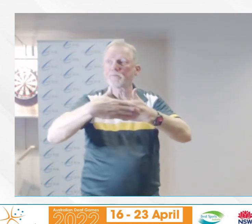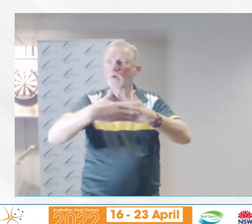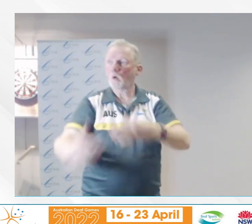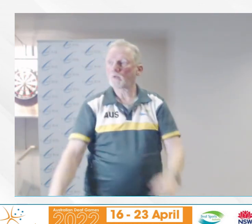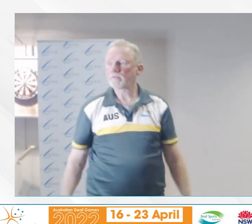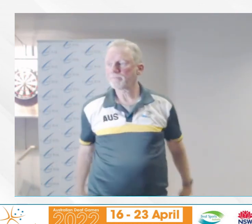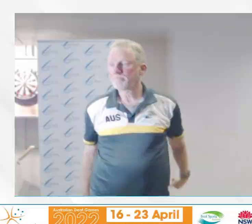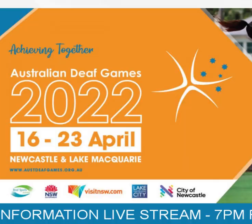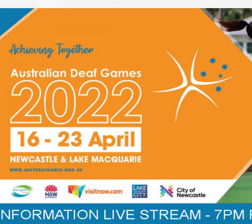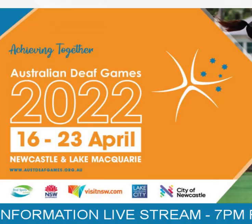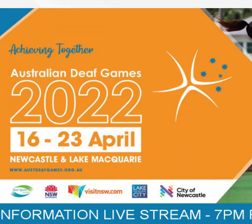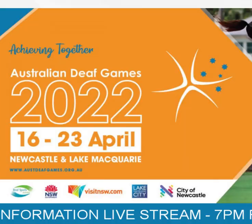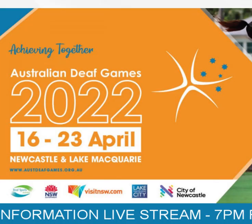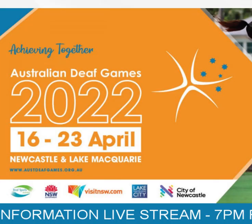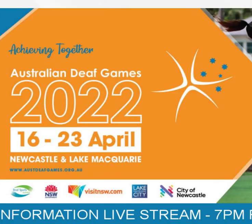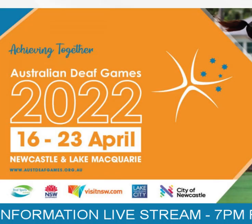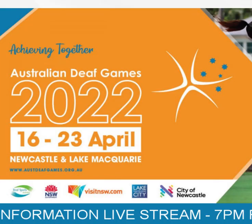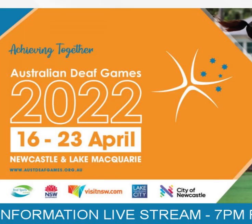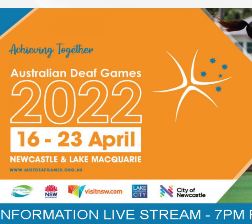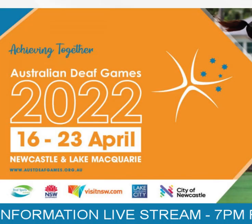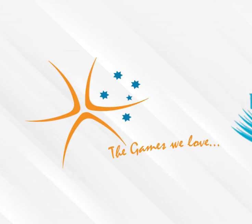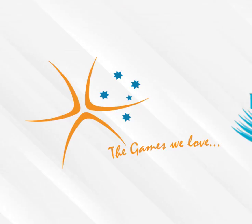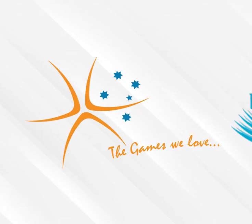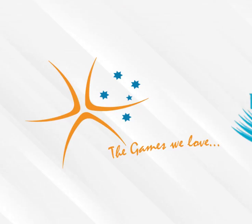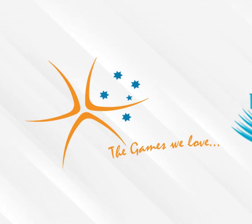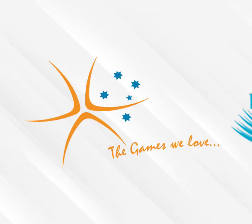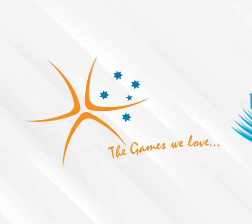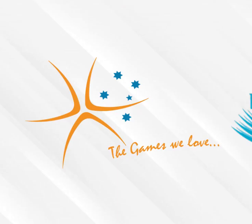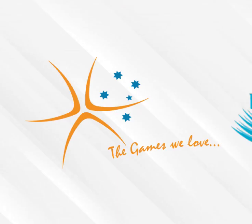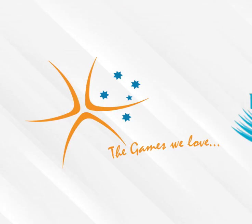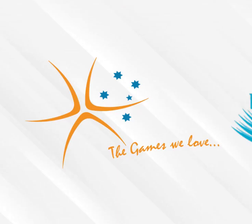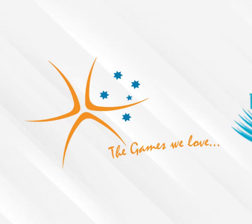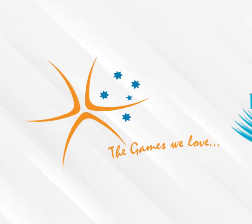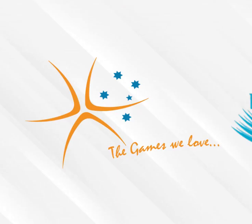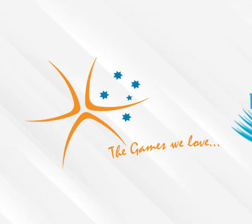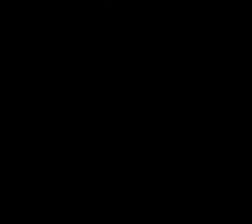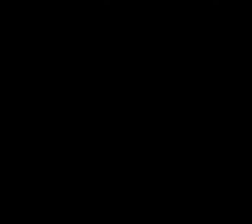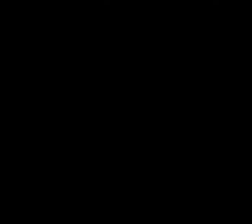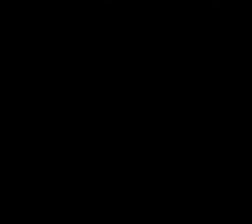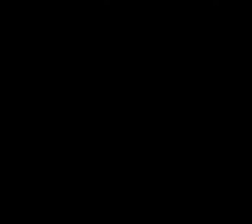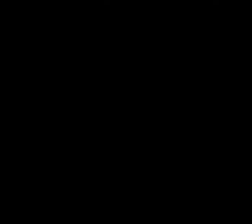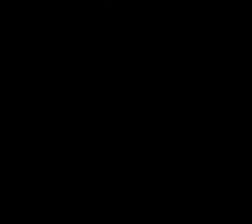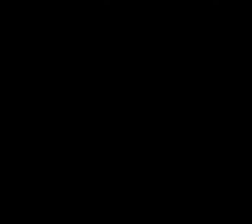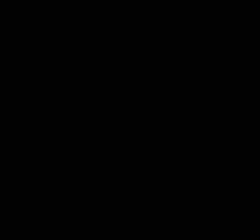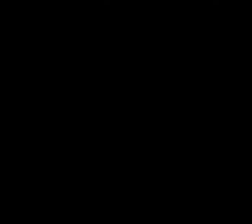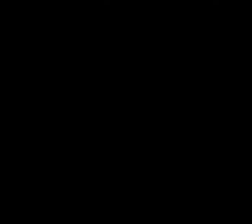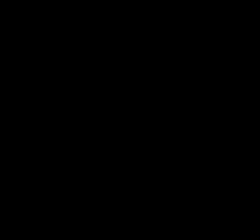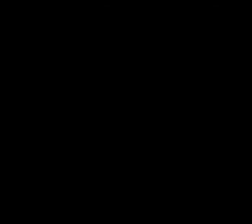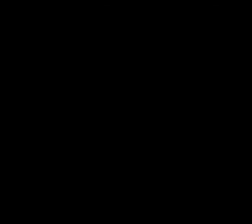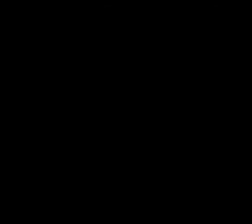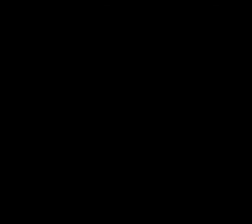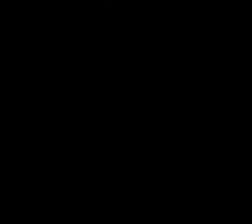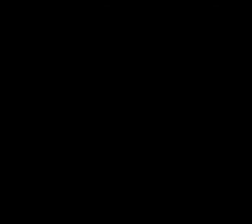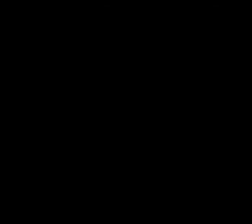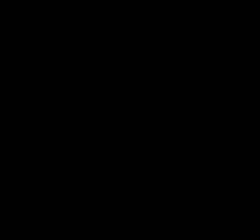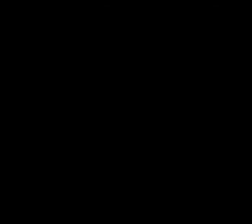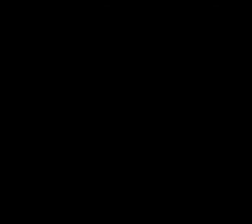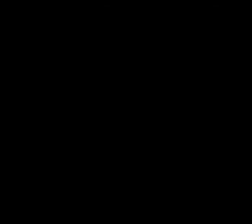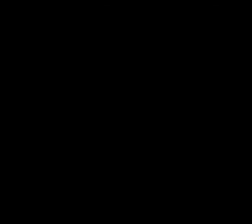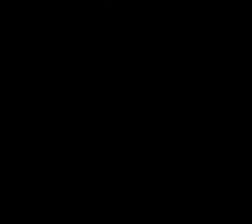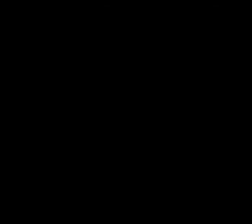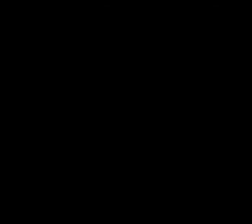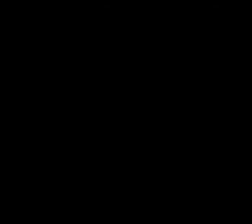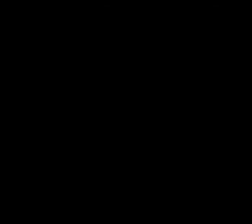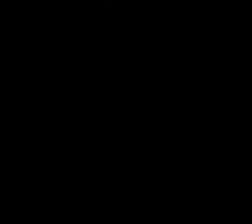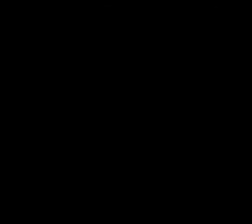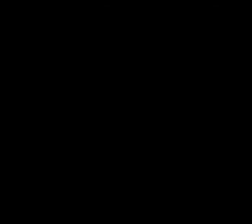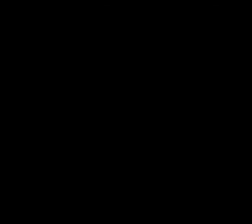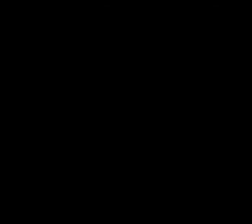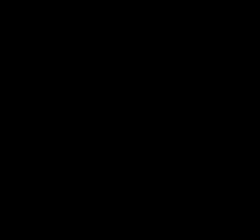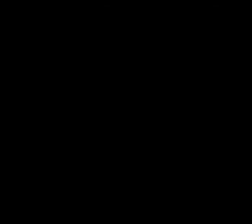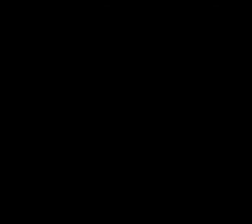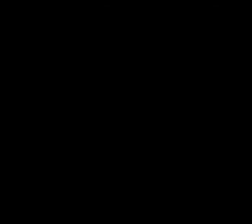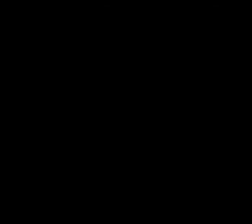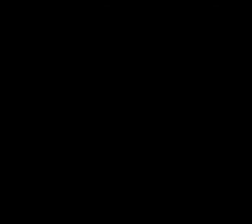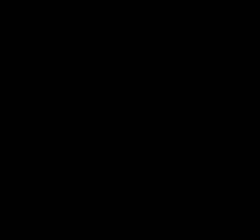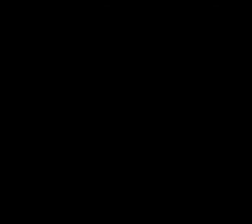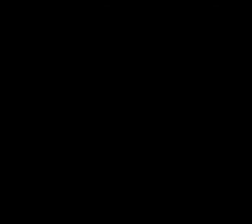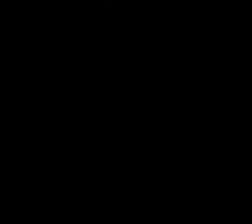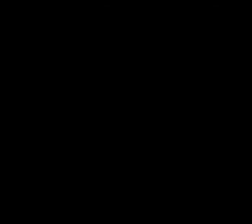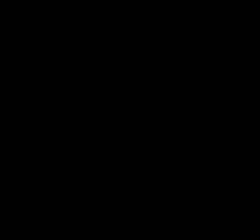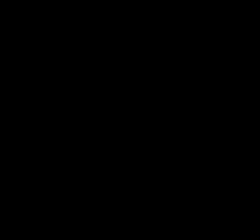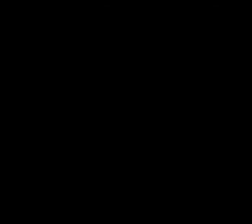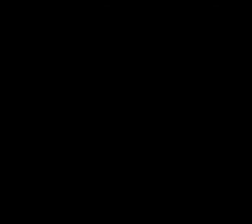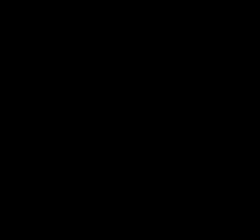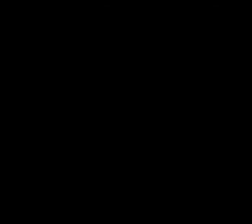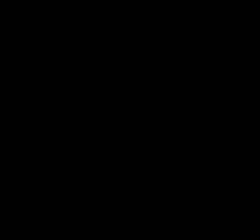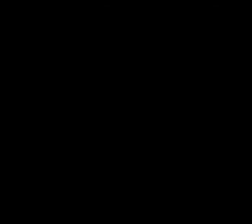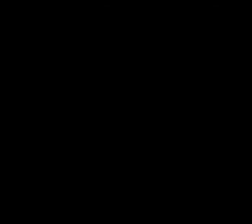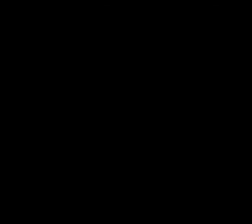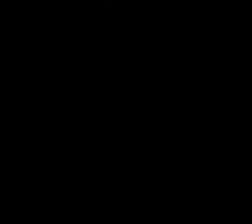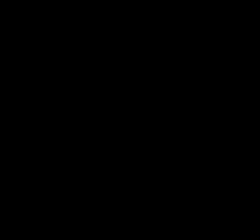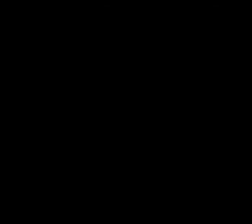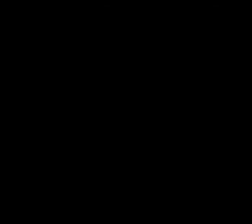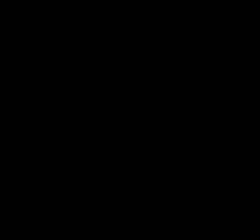movies